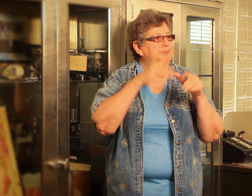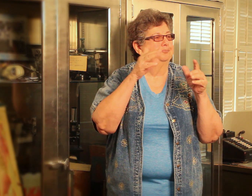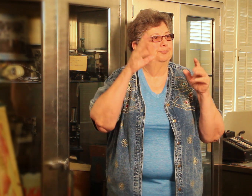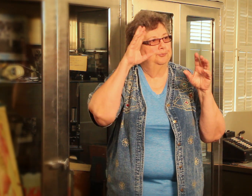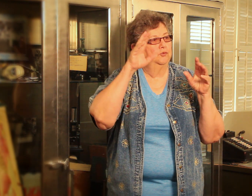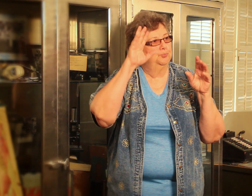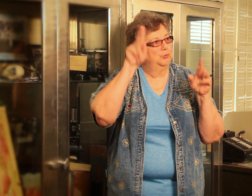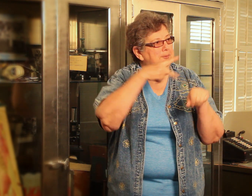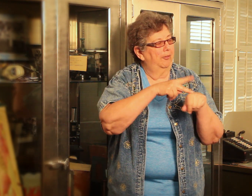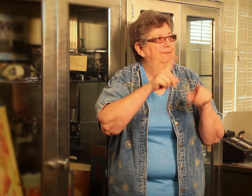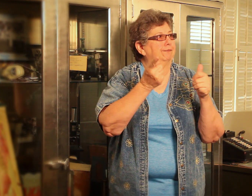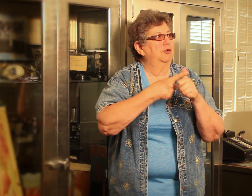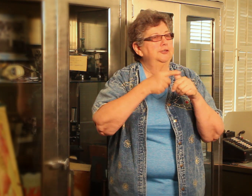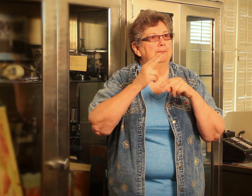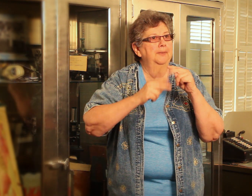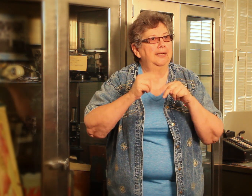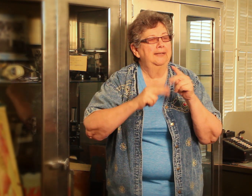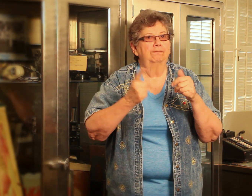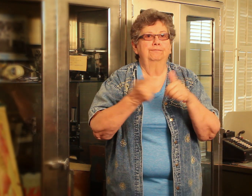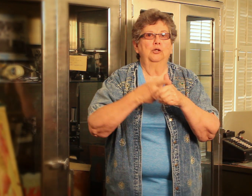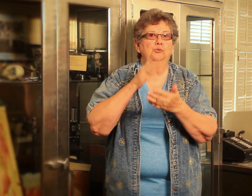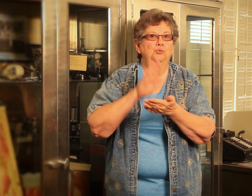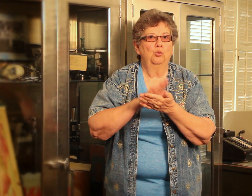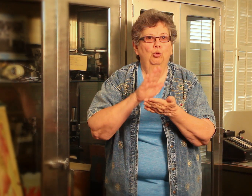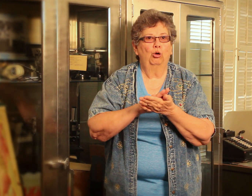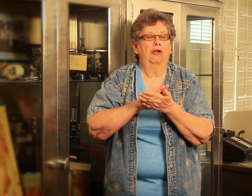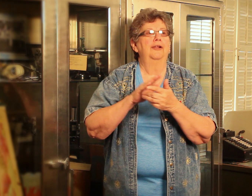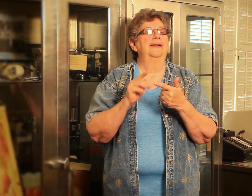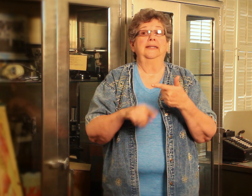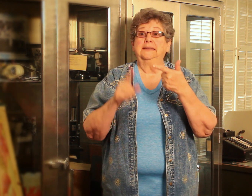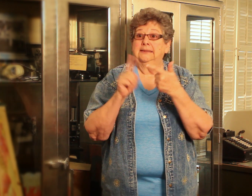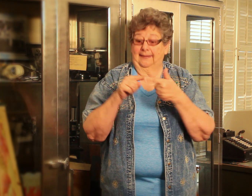The first Principal, the first building, the first school...